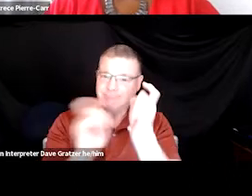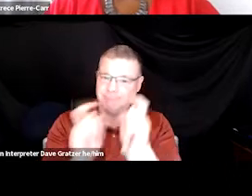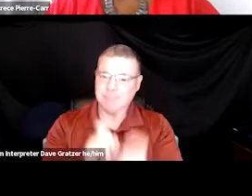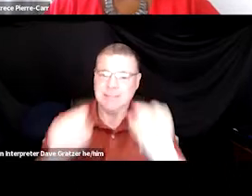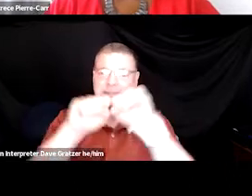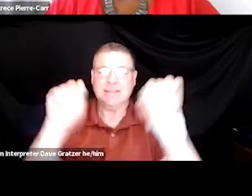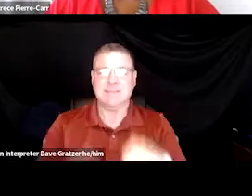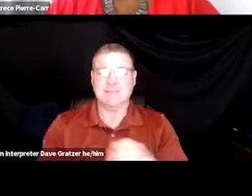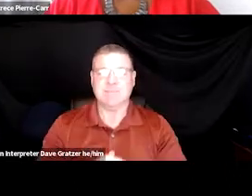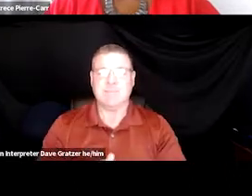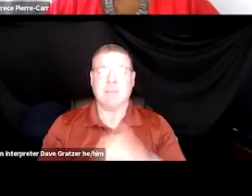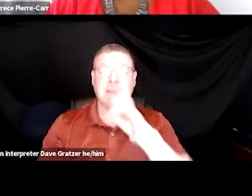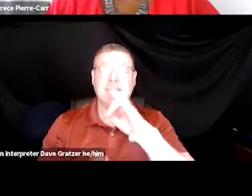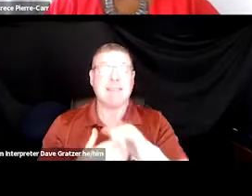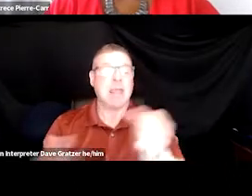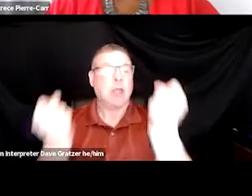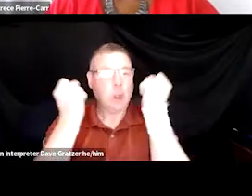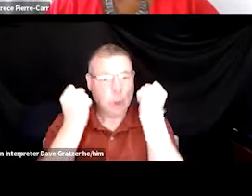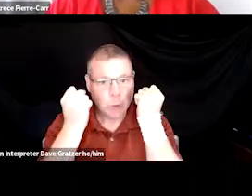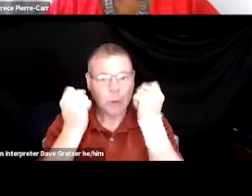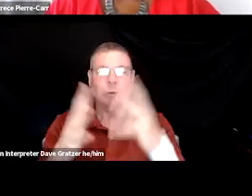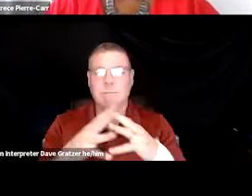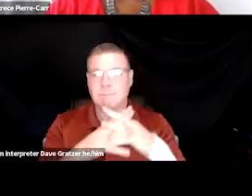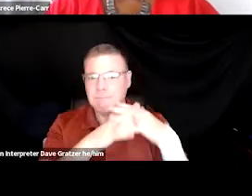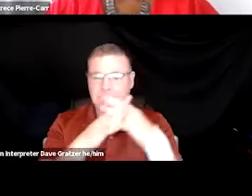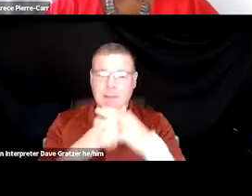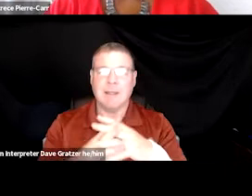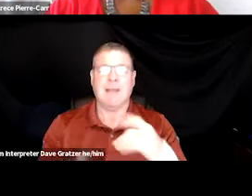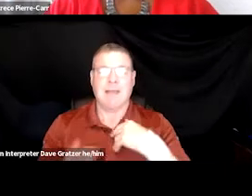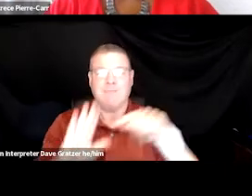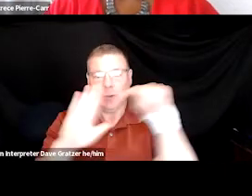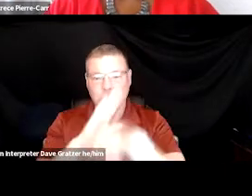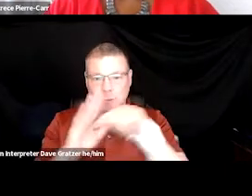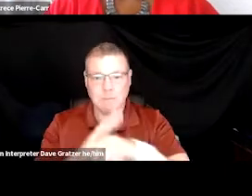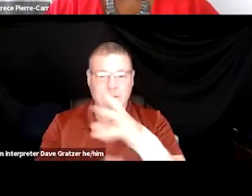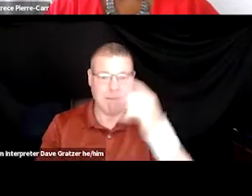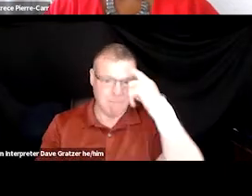He stated that too many Americans experience suicide and mental health crises without